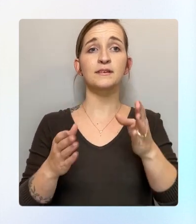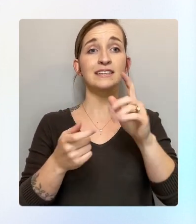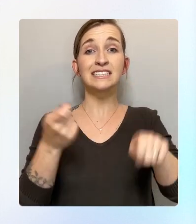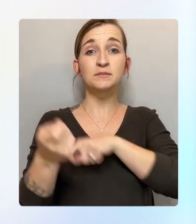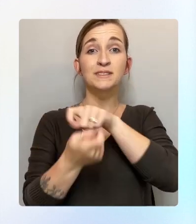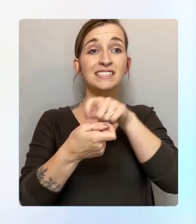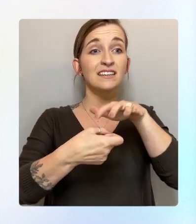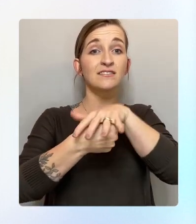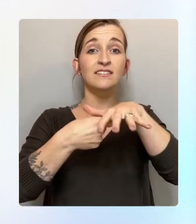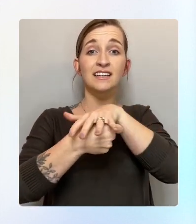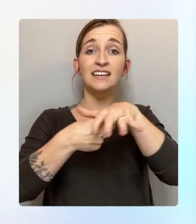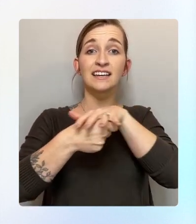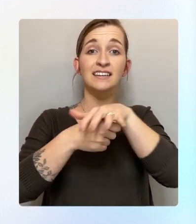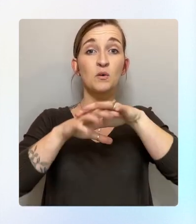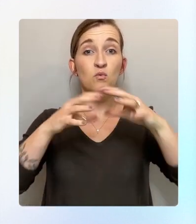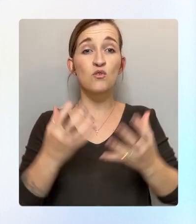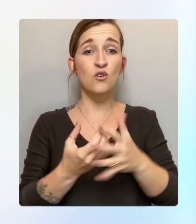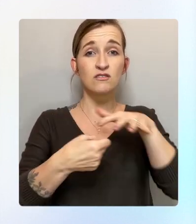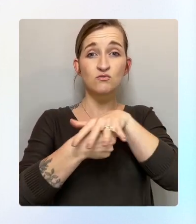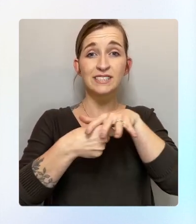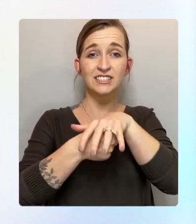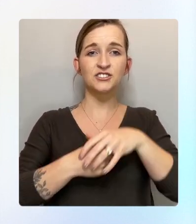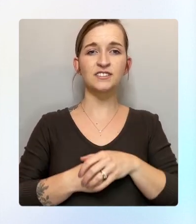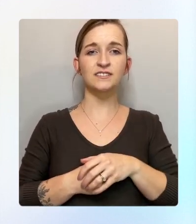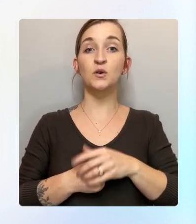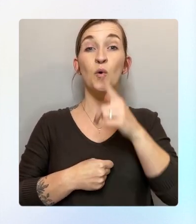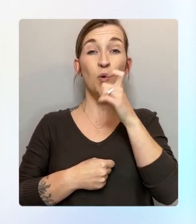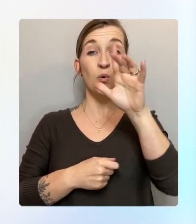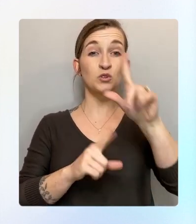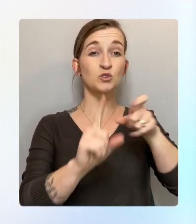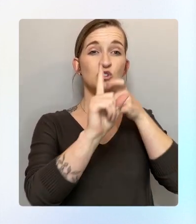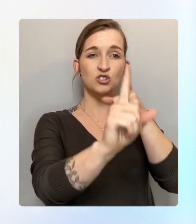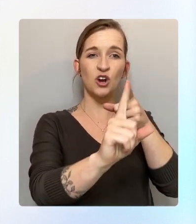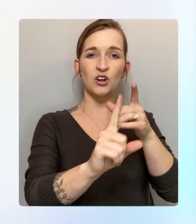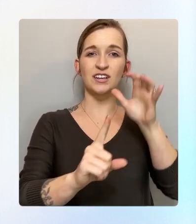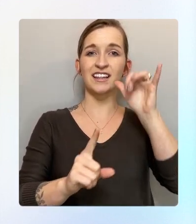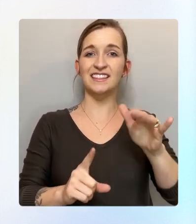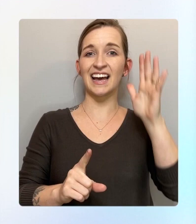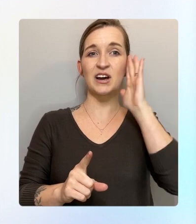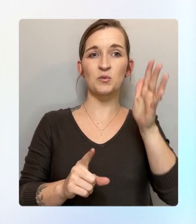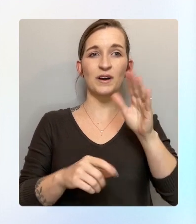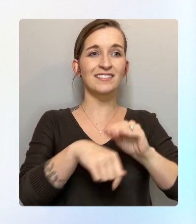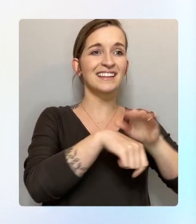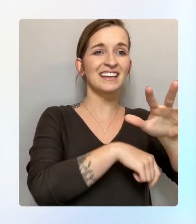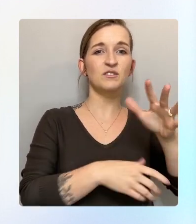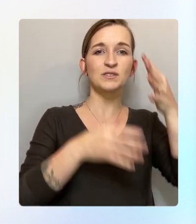Who you're targeting impacts key decisions, such as what platform features you'll integrate,